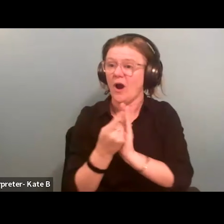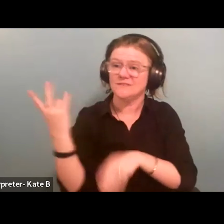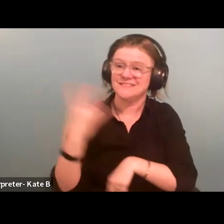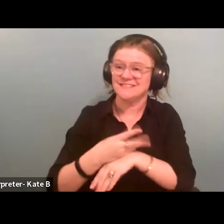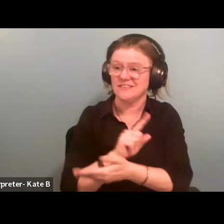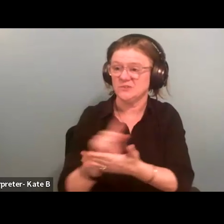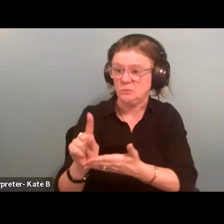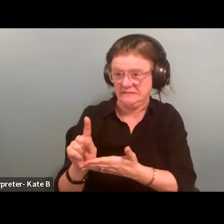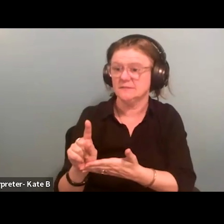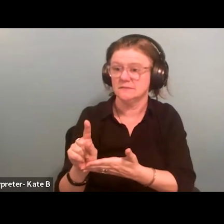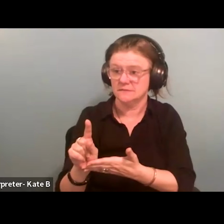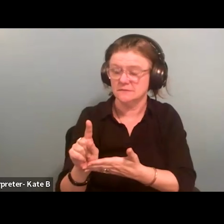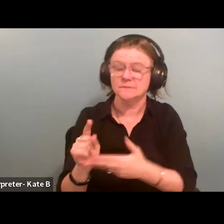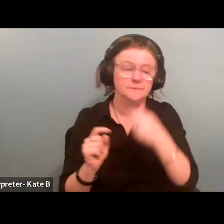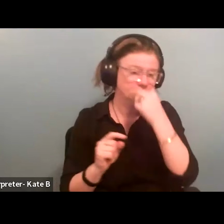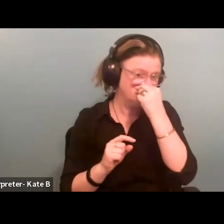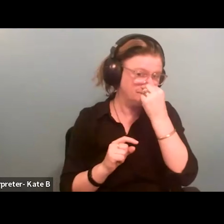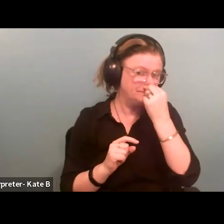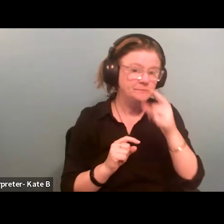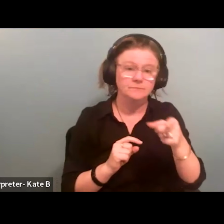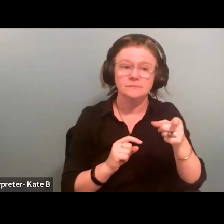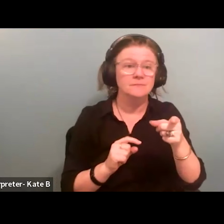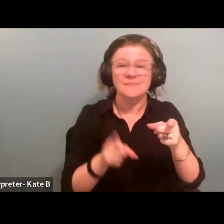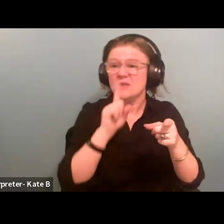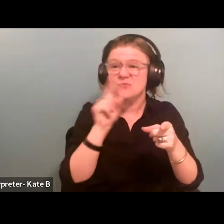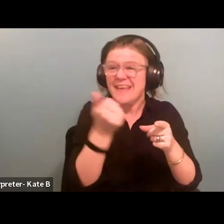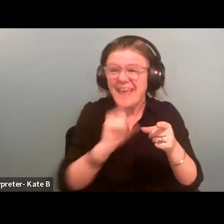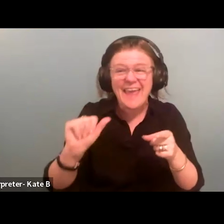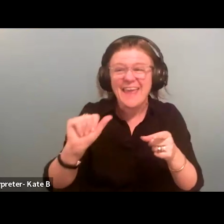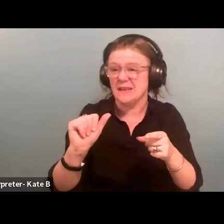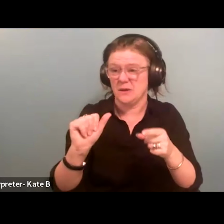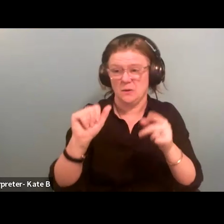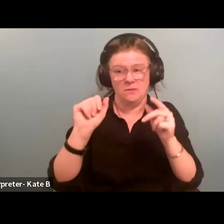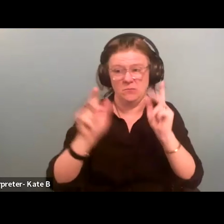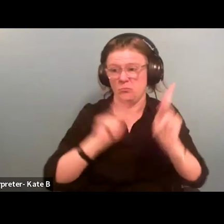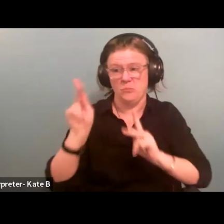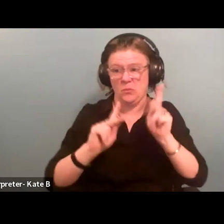And again, the key is anyone can call on any concerns for an older adult